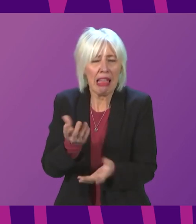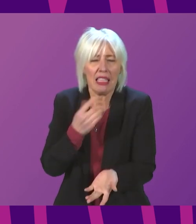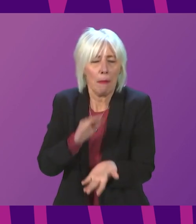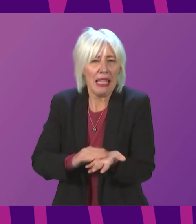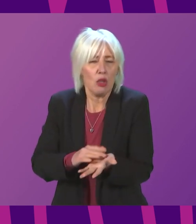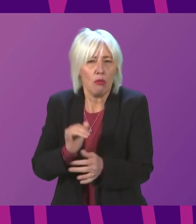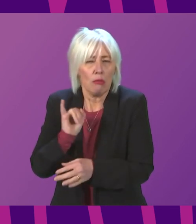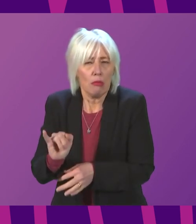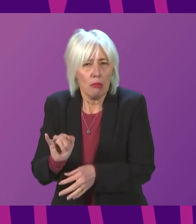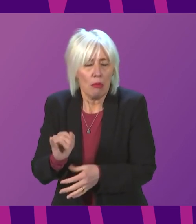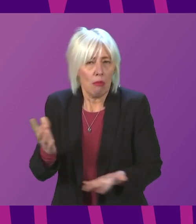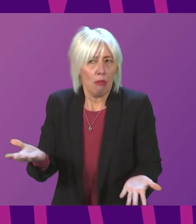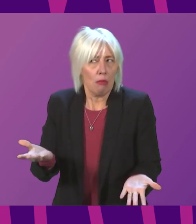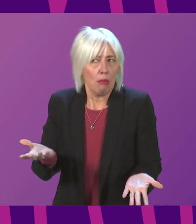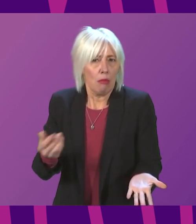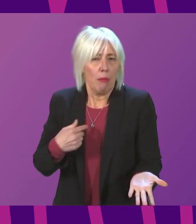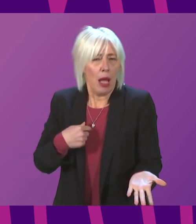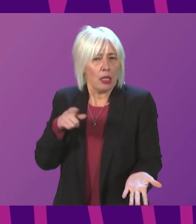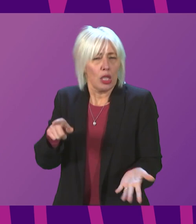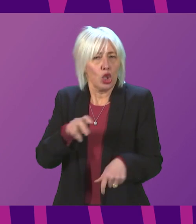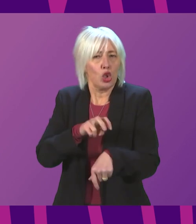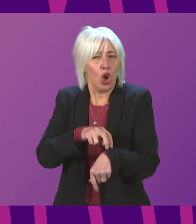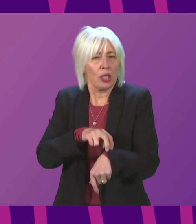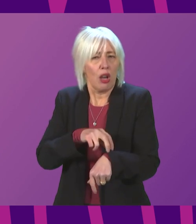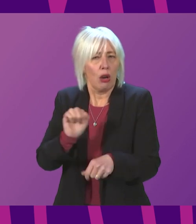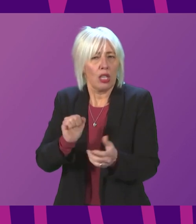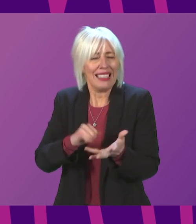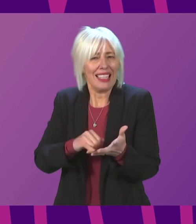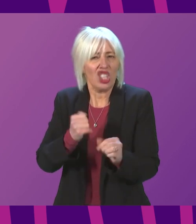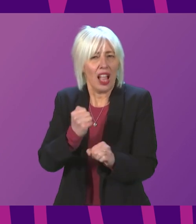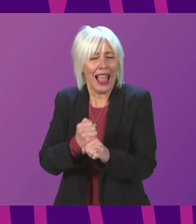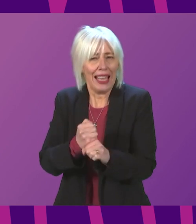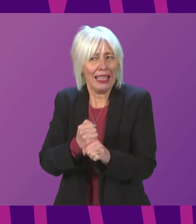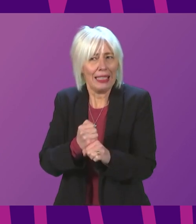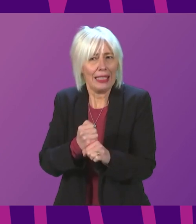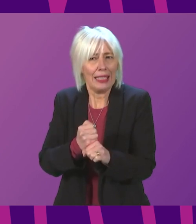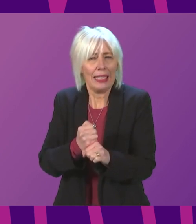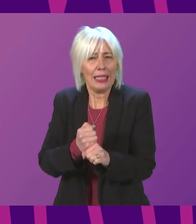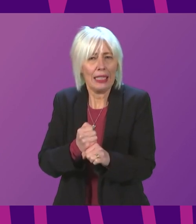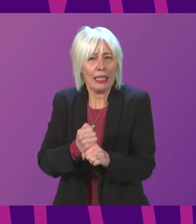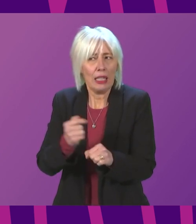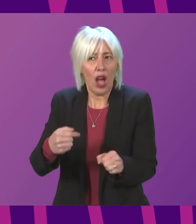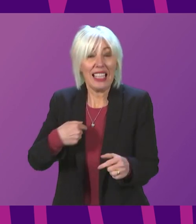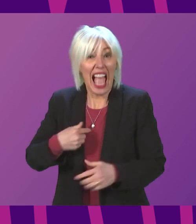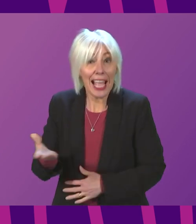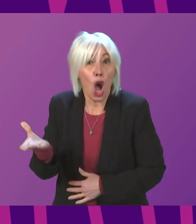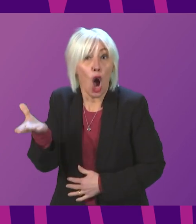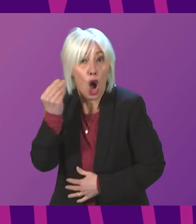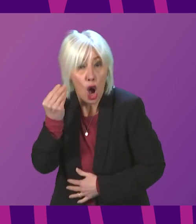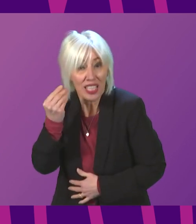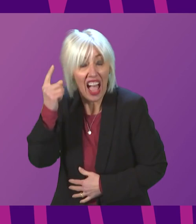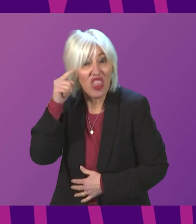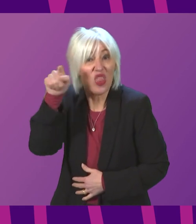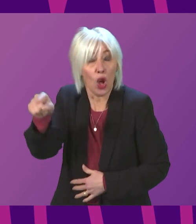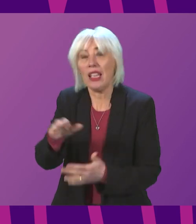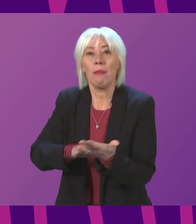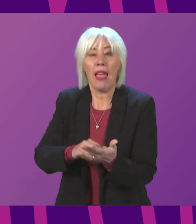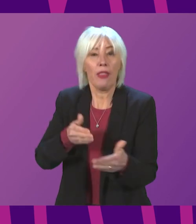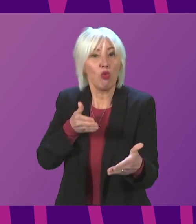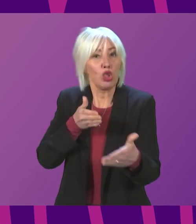anybody. As I heard it, Dr Gulhane suggested that the restrictions and protective measures